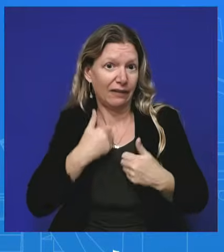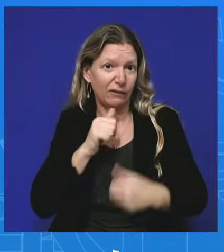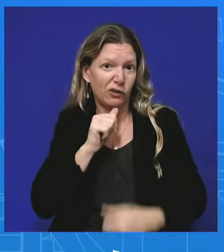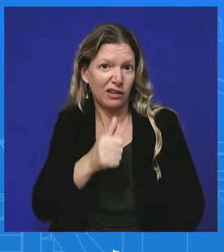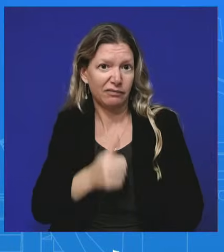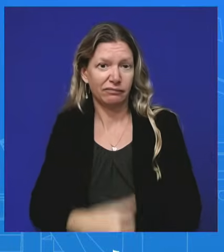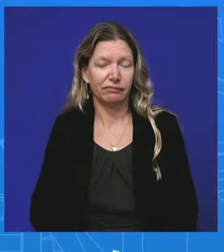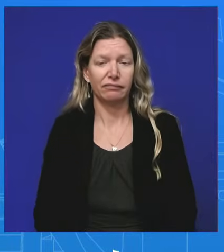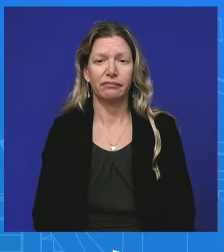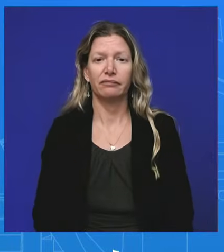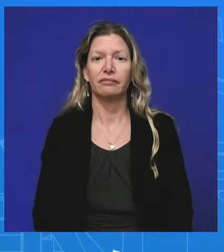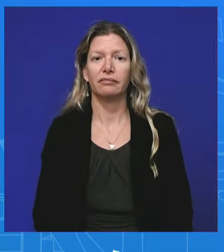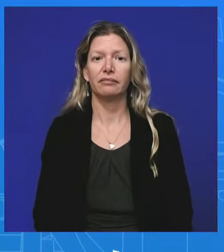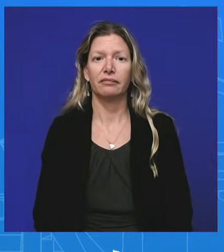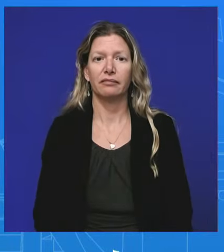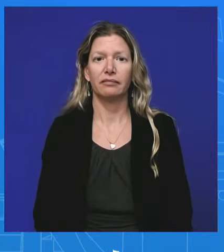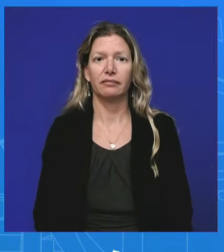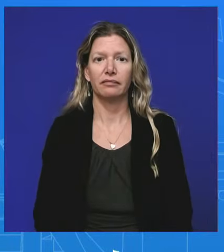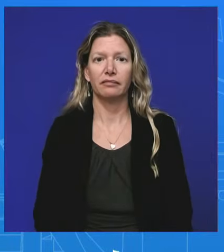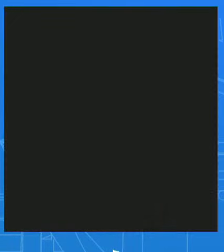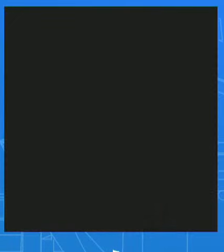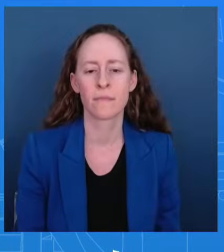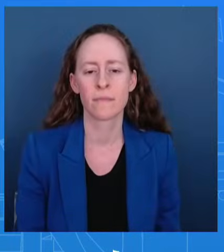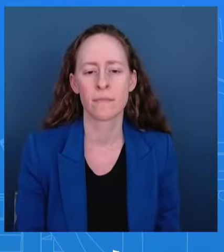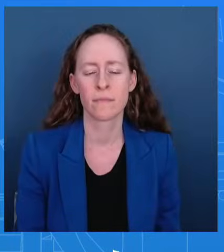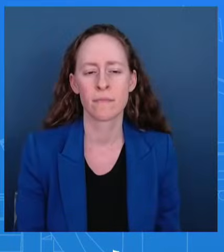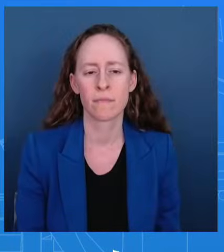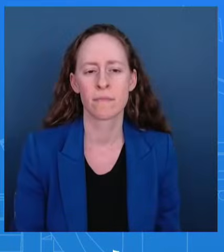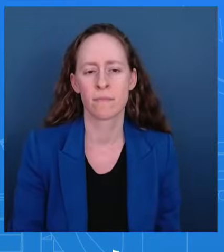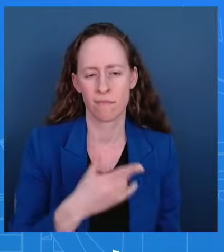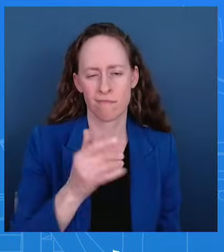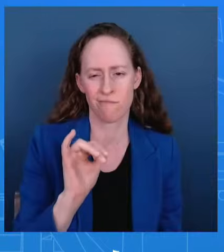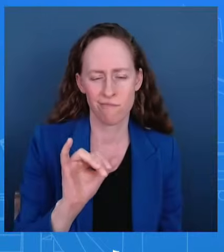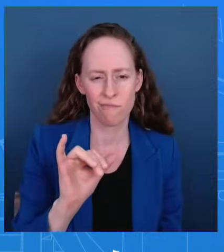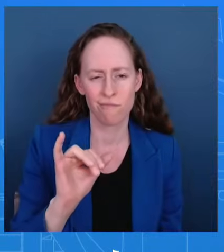Can you just talk about the impact that the President's withholding of those 2,000-pound bombs